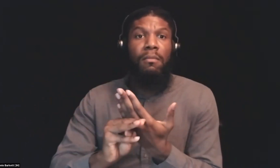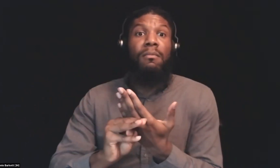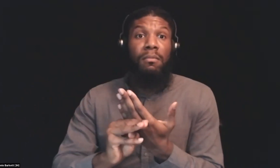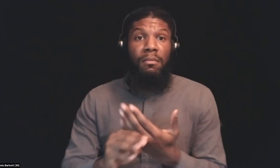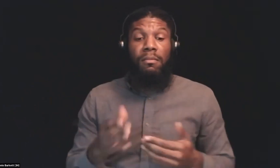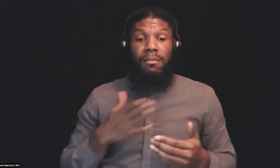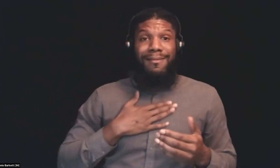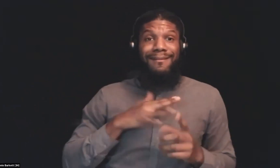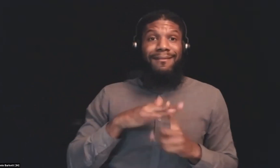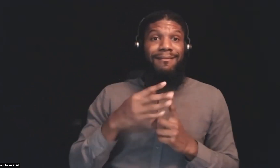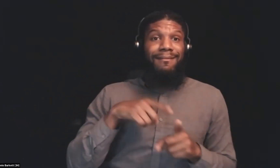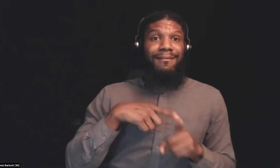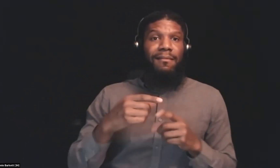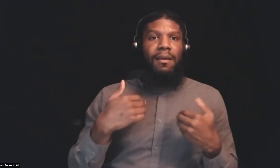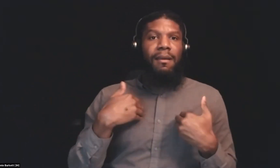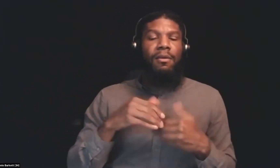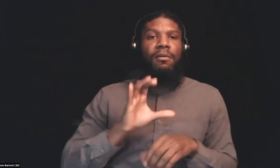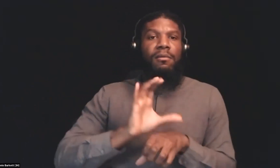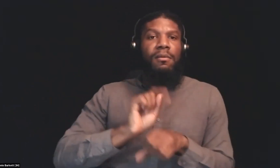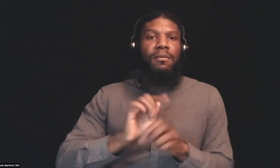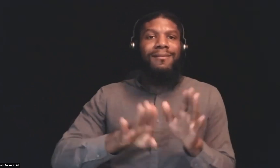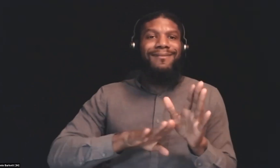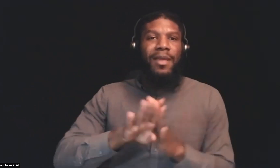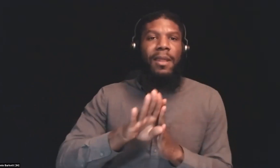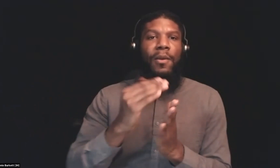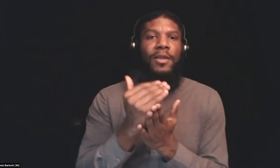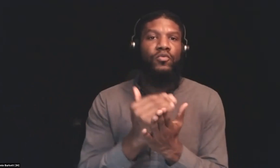what we call "consultant development modules" because we can't actually have a course because